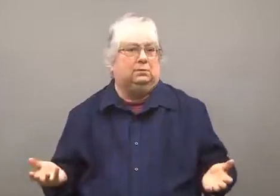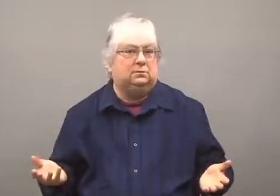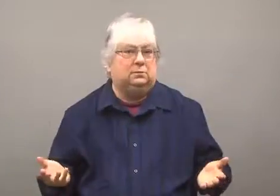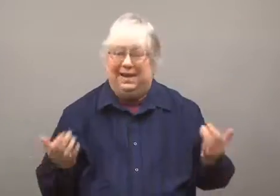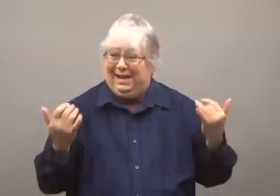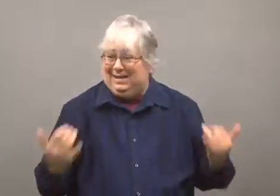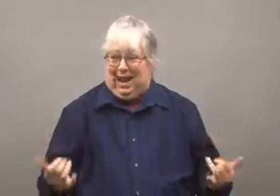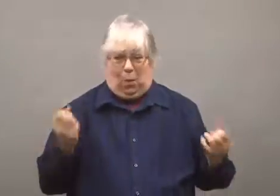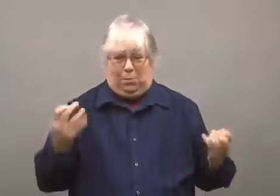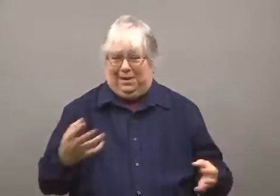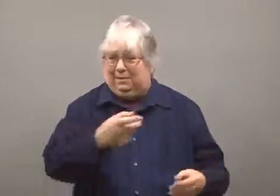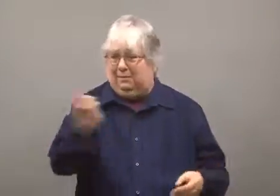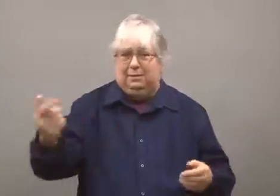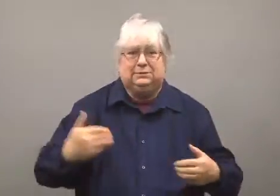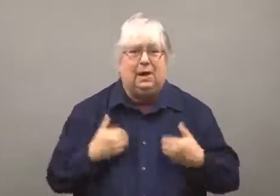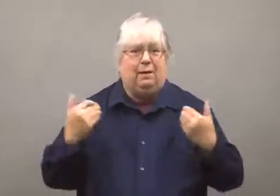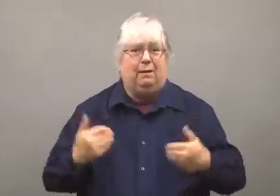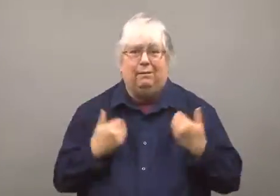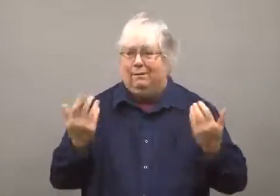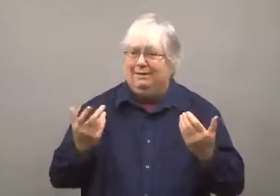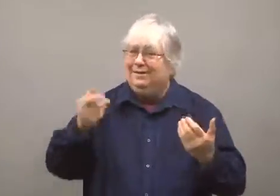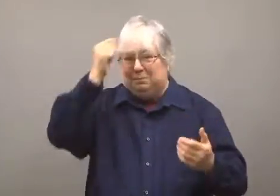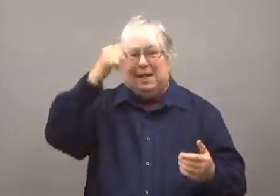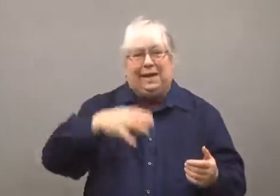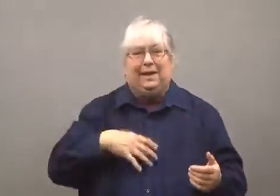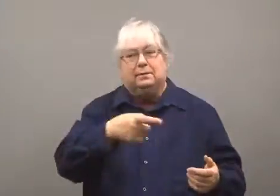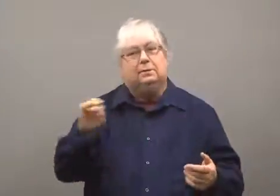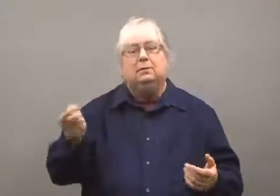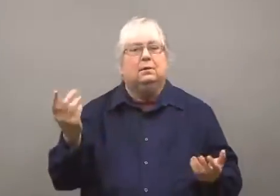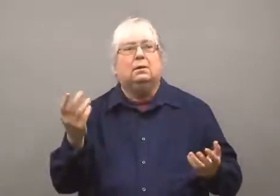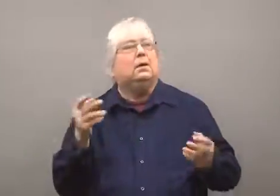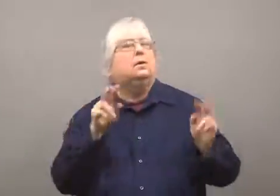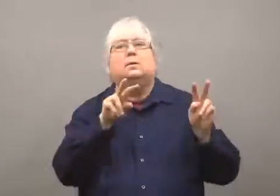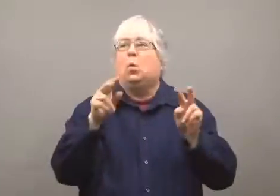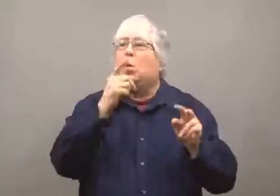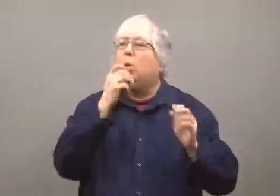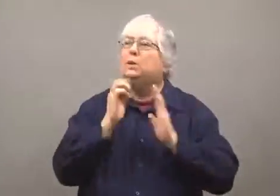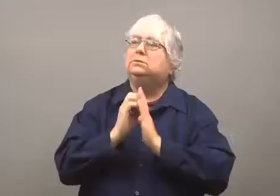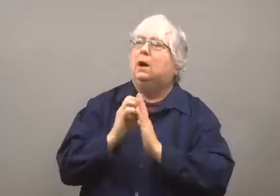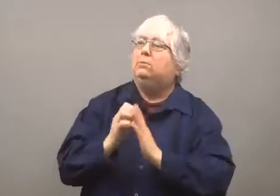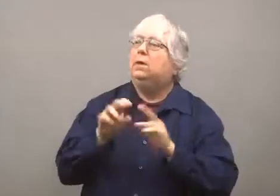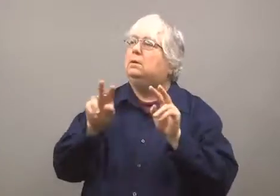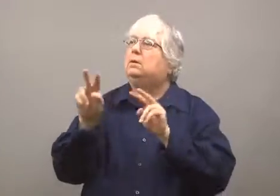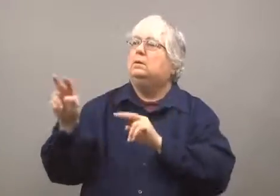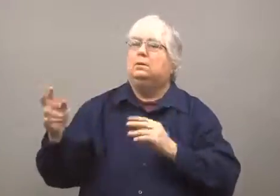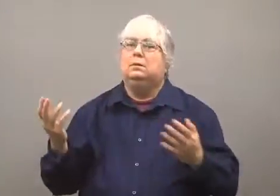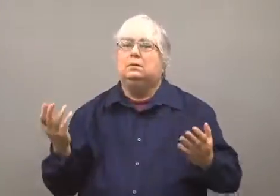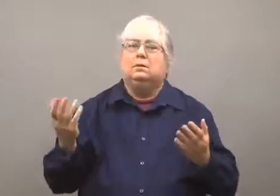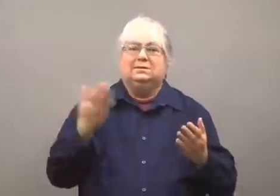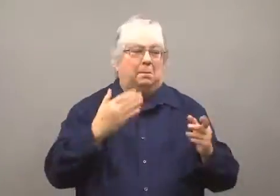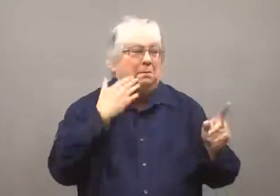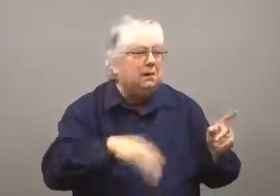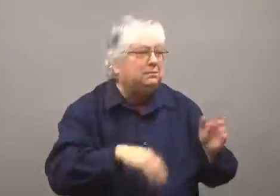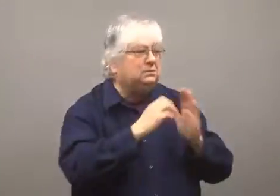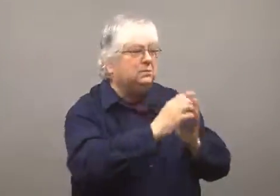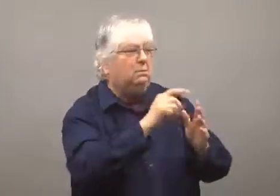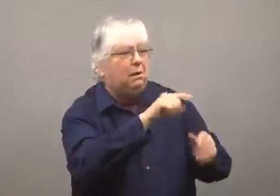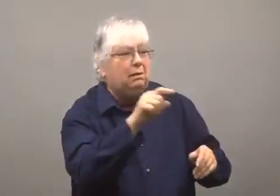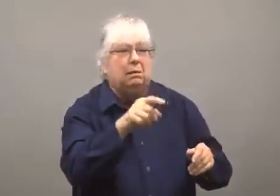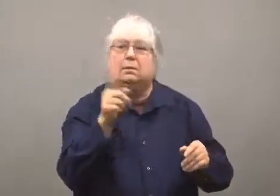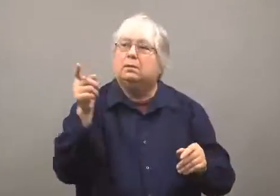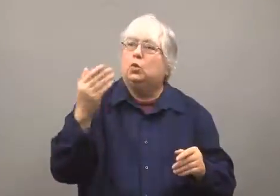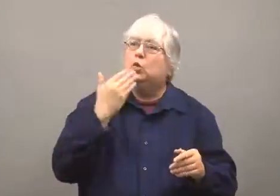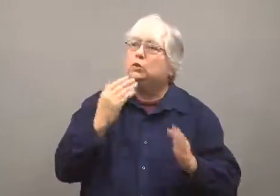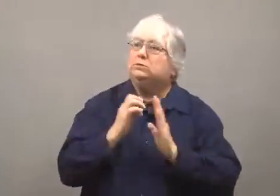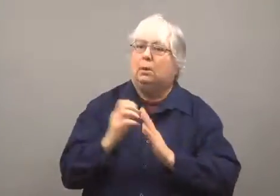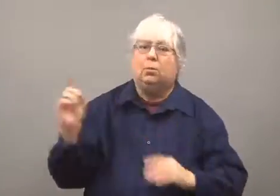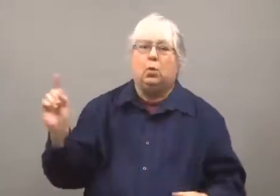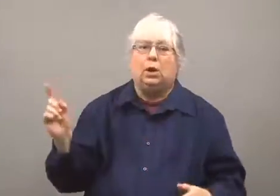He said there was a lack of good role models for young men.